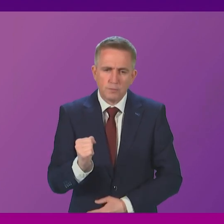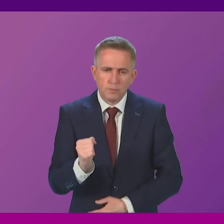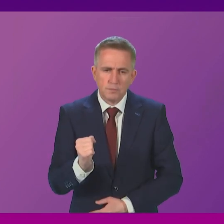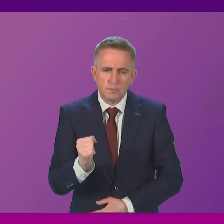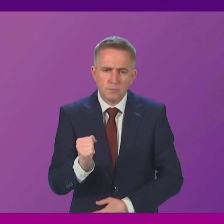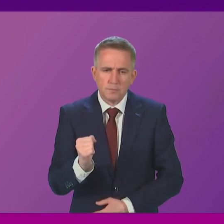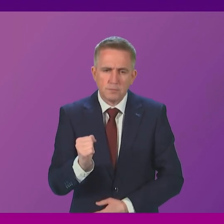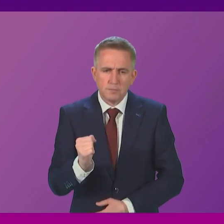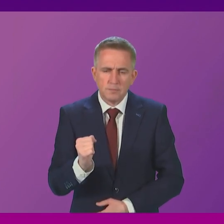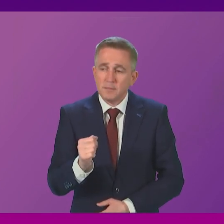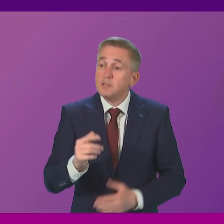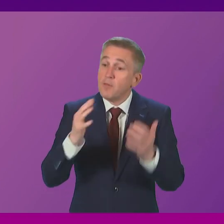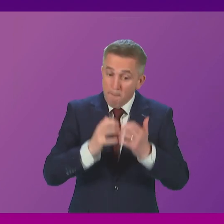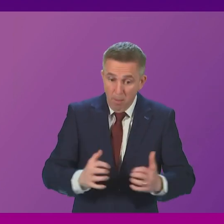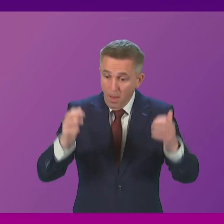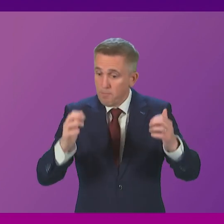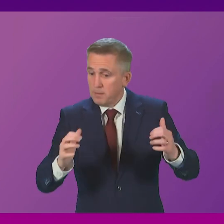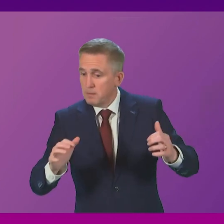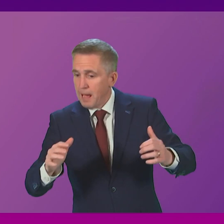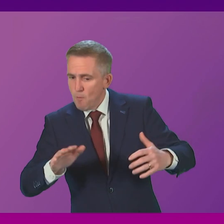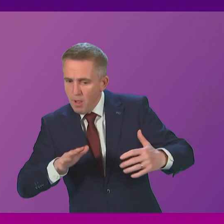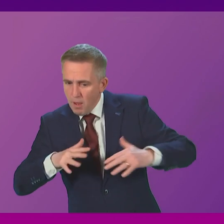Just as I will reach out within this Parliament, I will reach out beyond it, too.